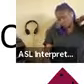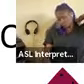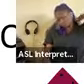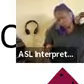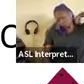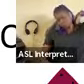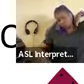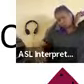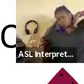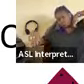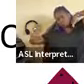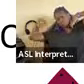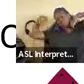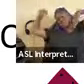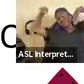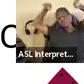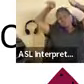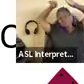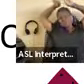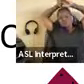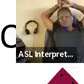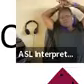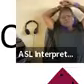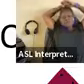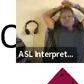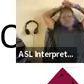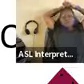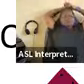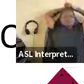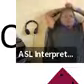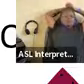principles of what we've learned from COVID, what we want to integrate into all